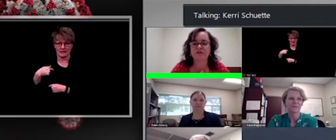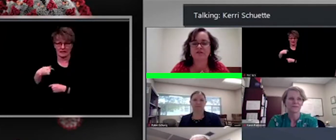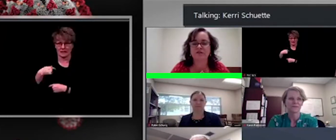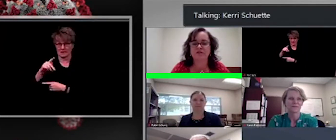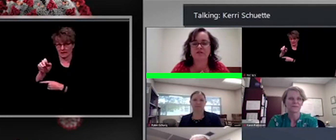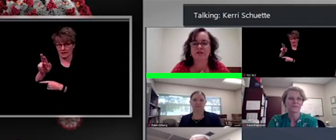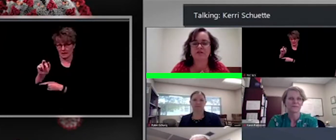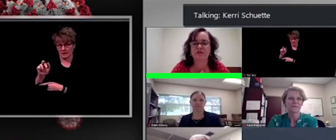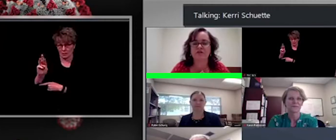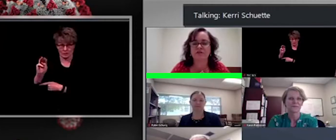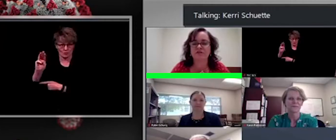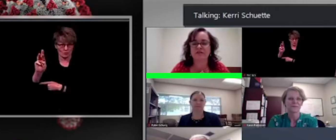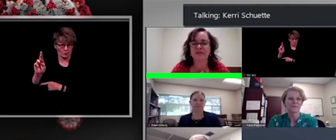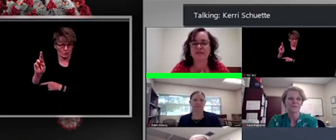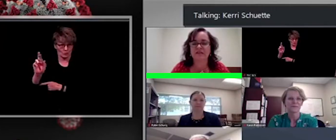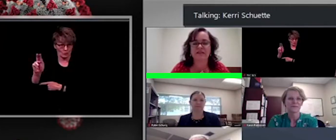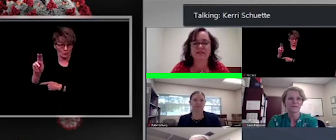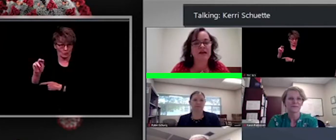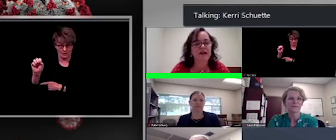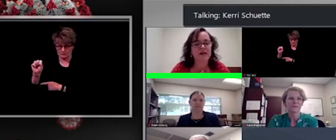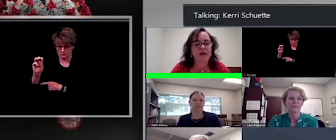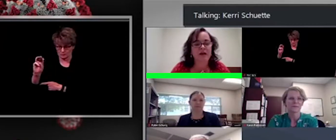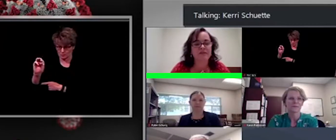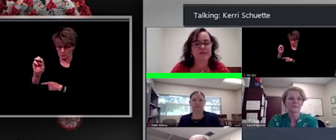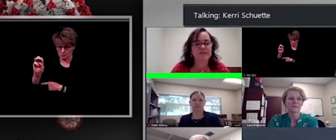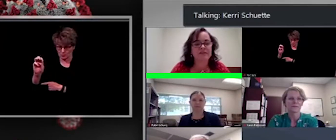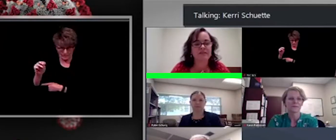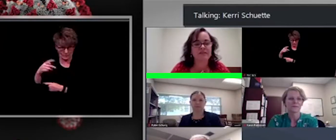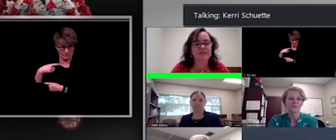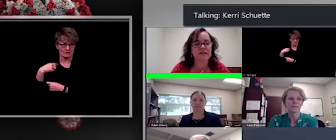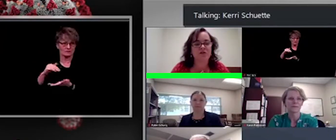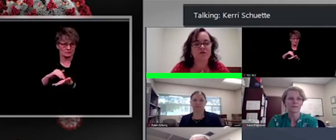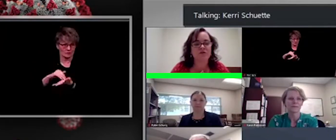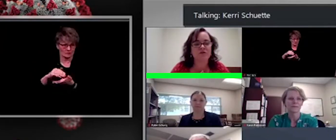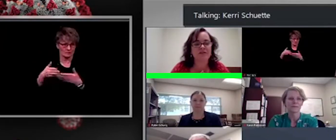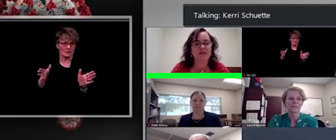Director of the Health and Human Services Agency and Matt Pontes is the CEO for Shasta